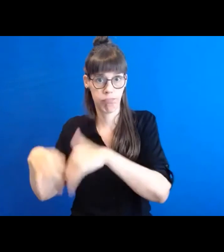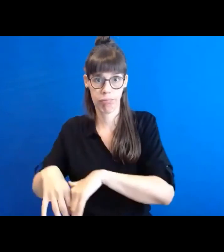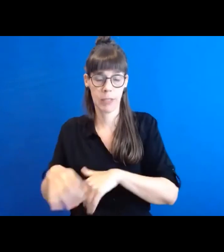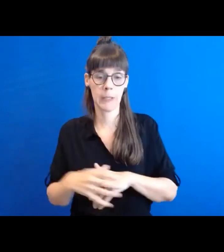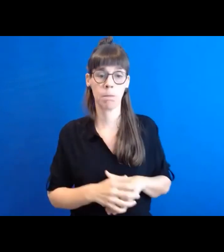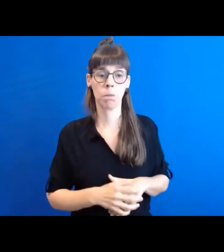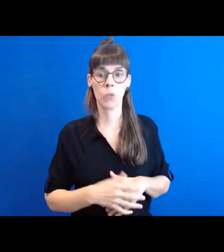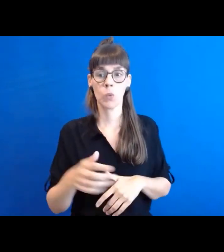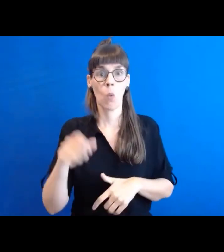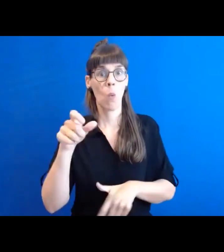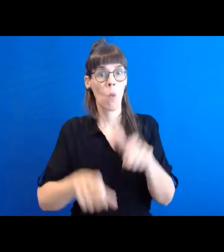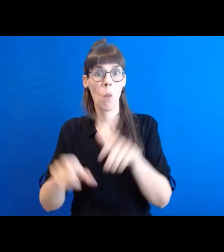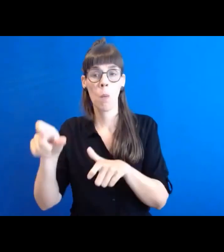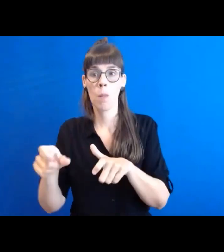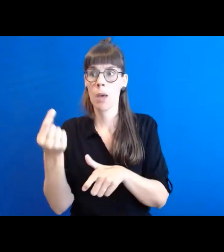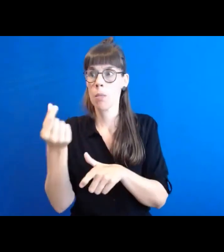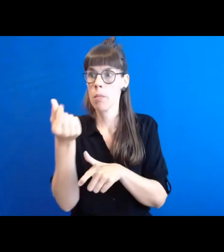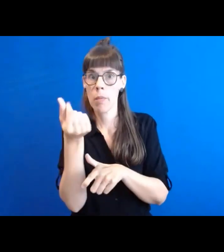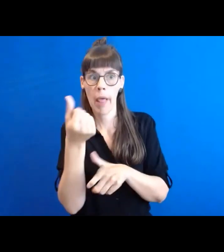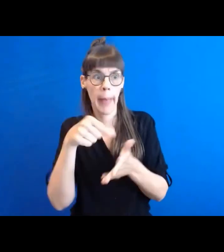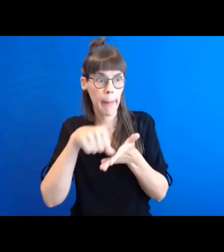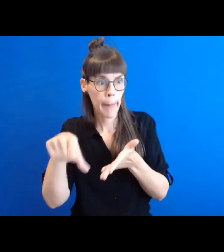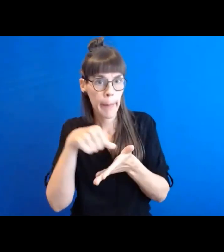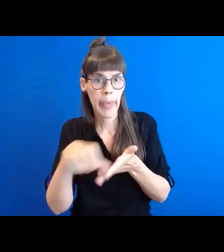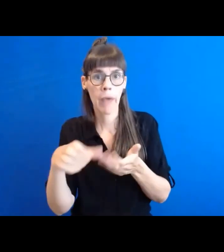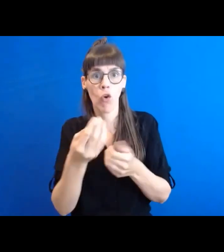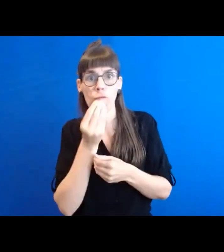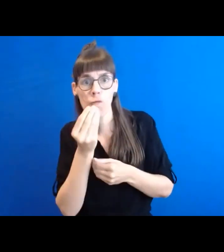jobs were lost.